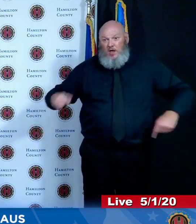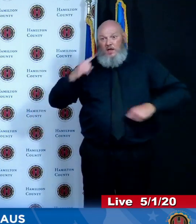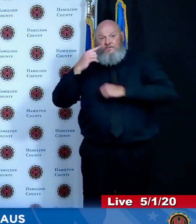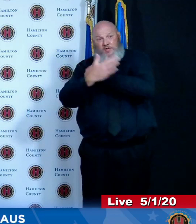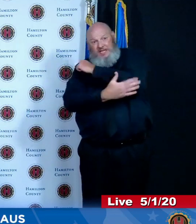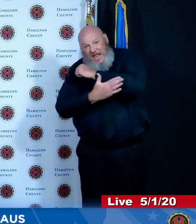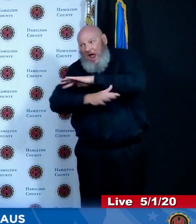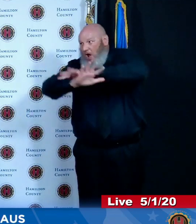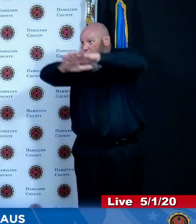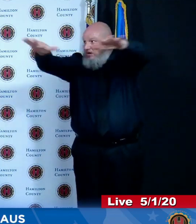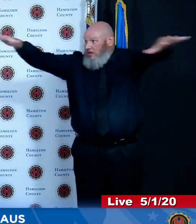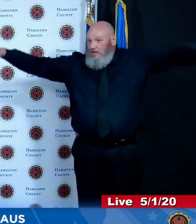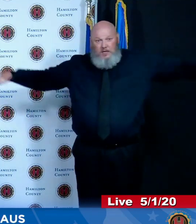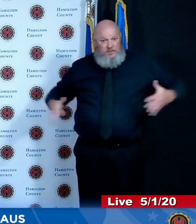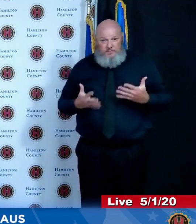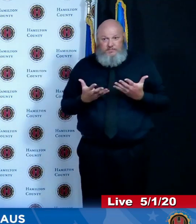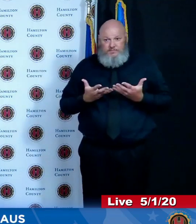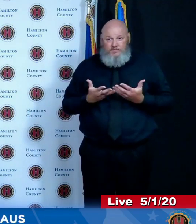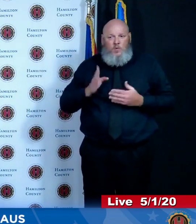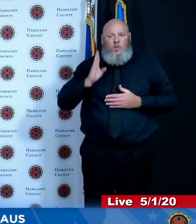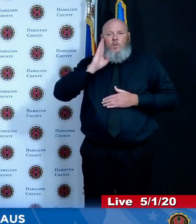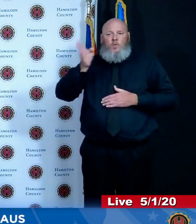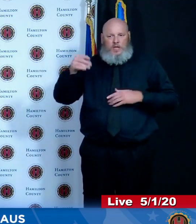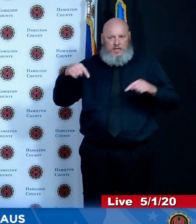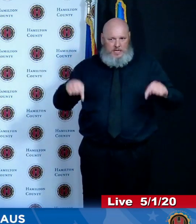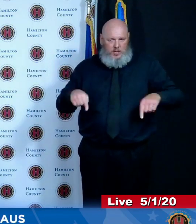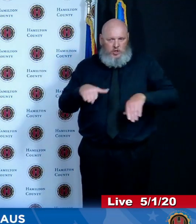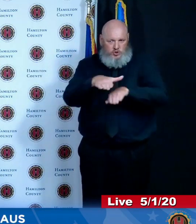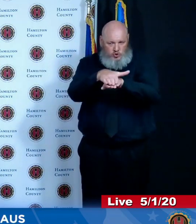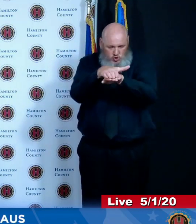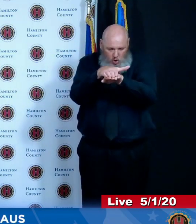you this it's gonna be a slow open because we don't want to mess this up